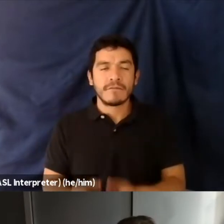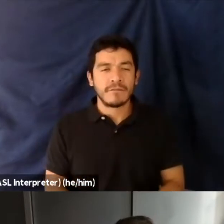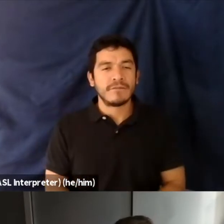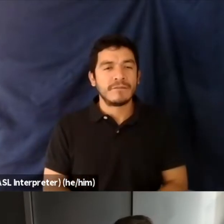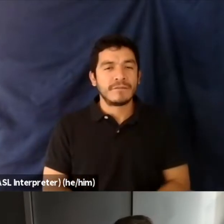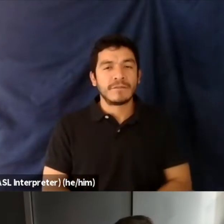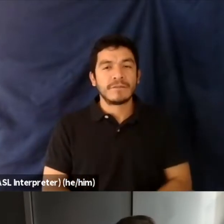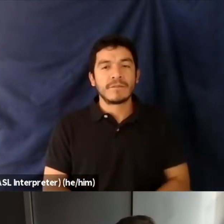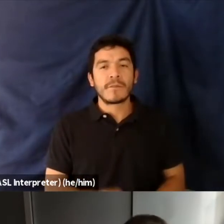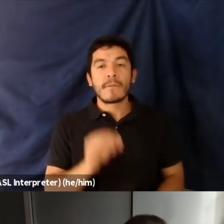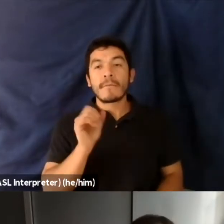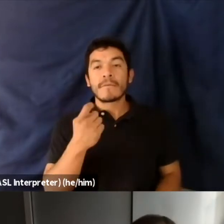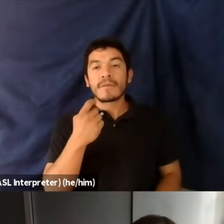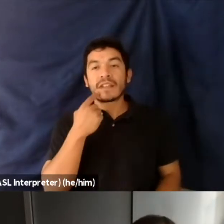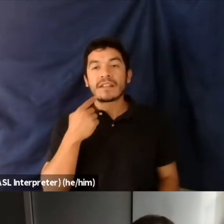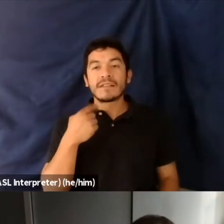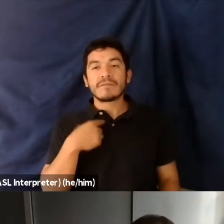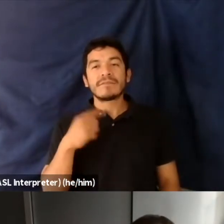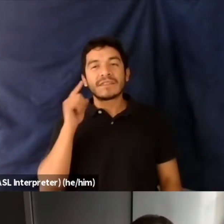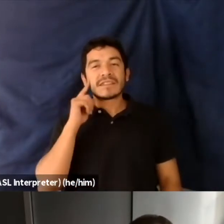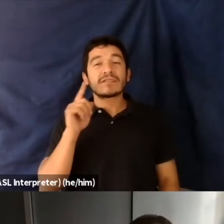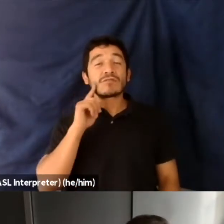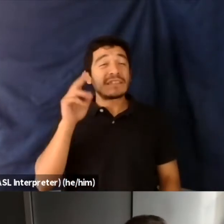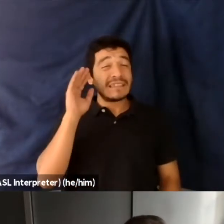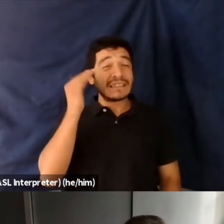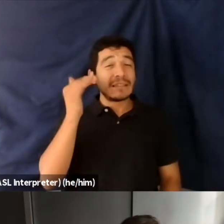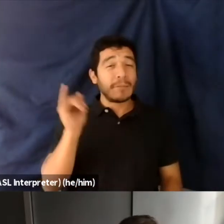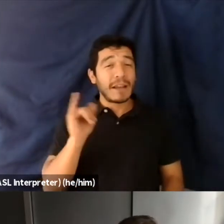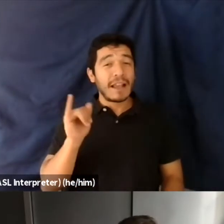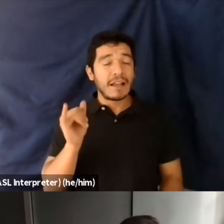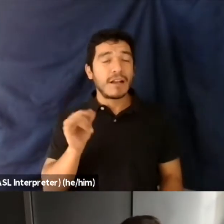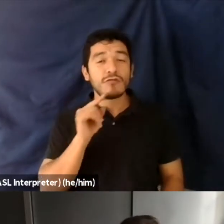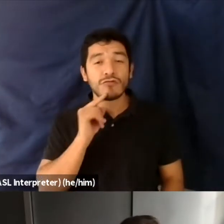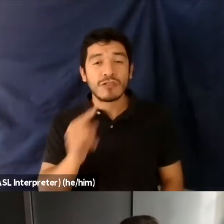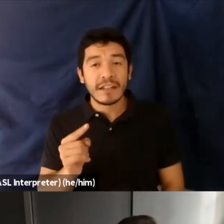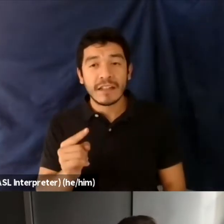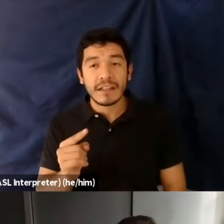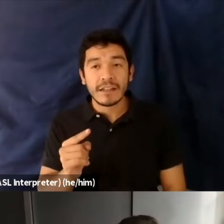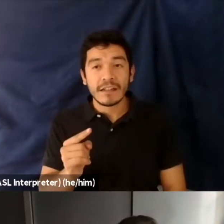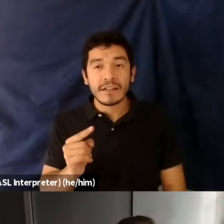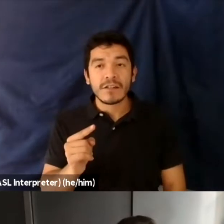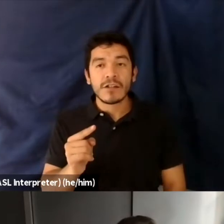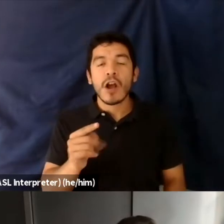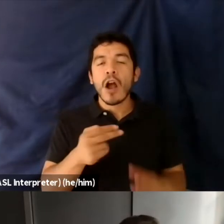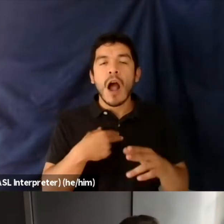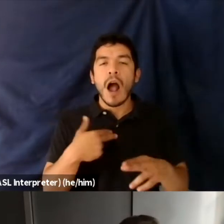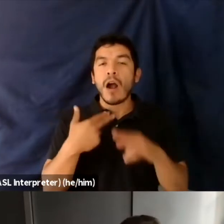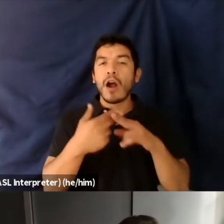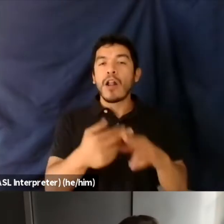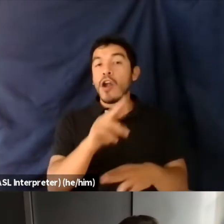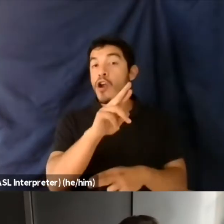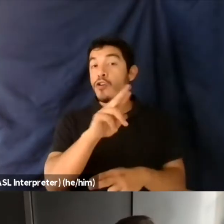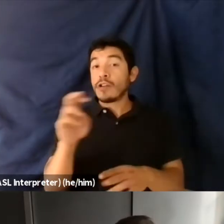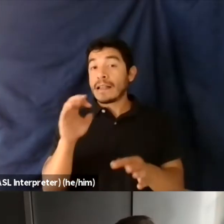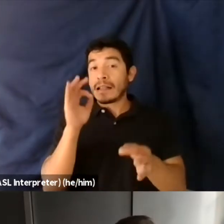And I think in a really interesting, like that's some Bo's way, some actually call the reinterpretations, that's like my number to use. 'Cause it's like, you know,